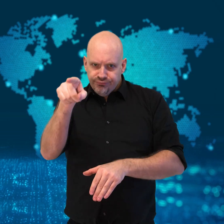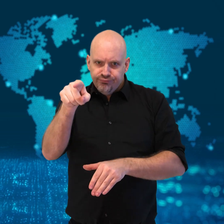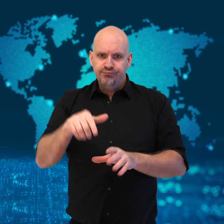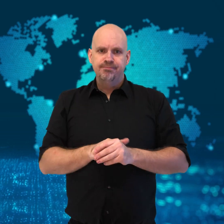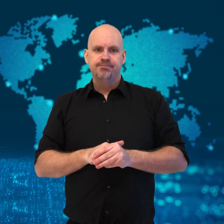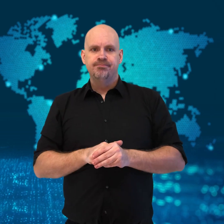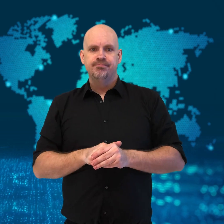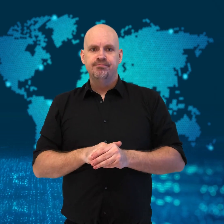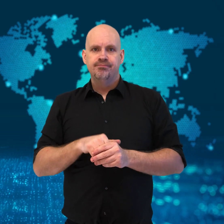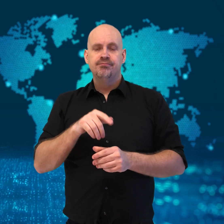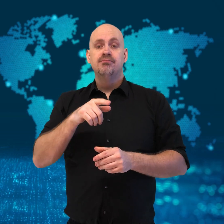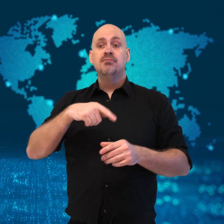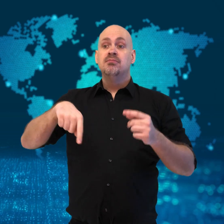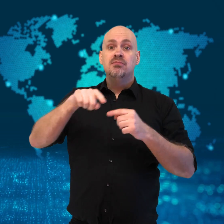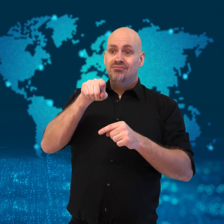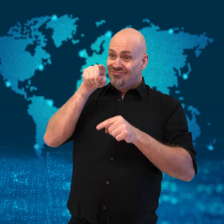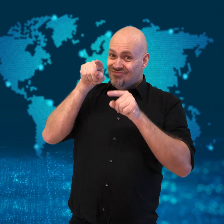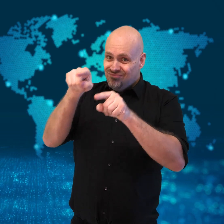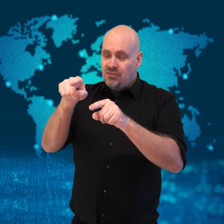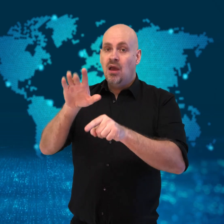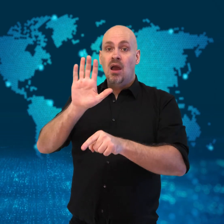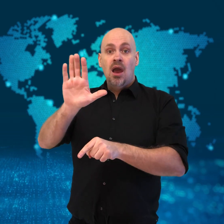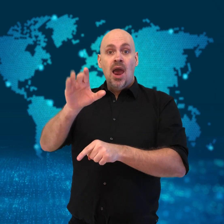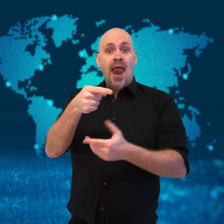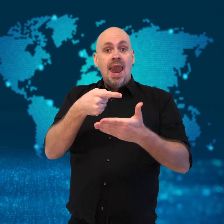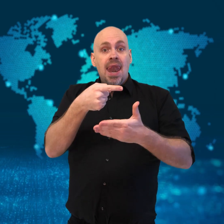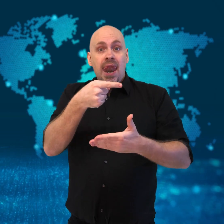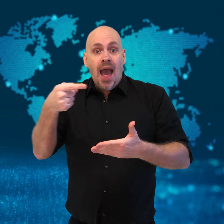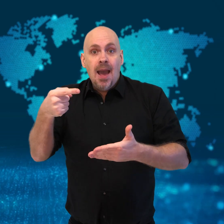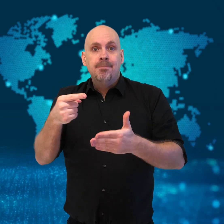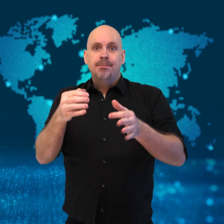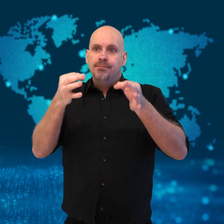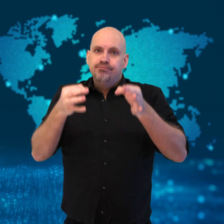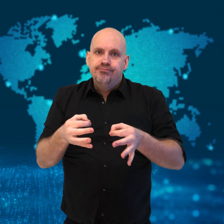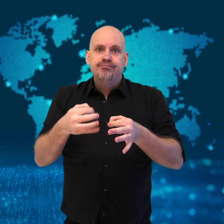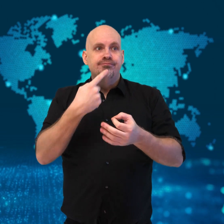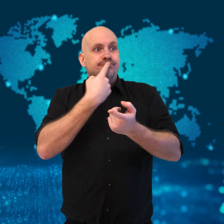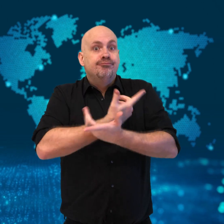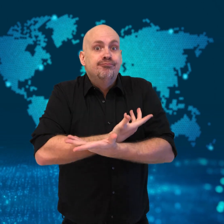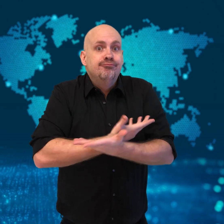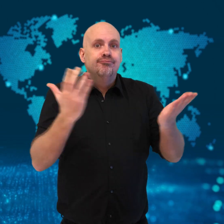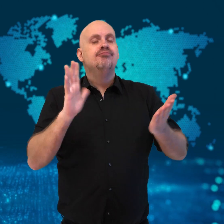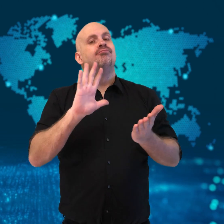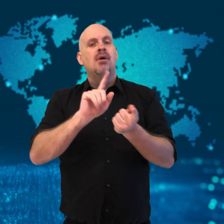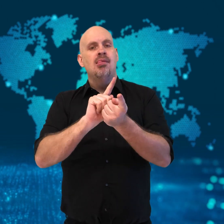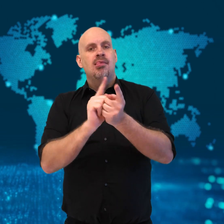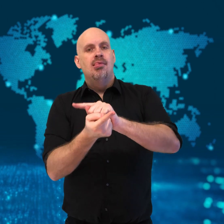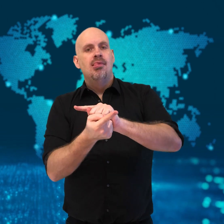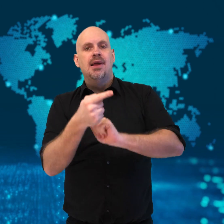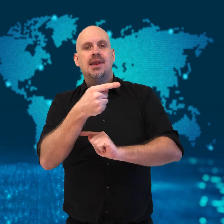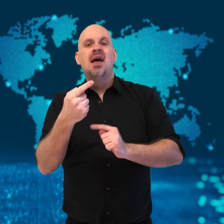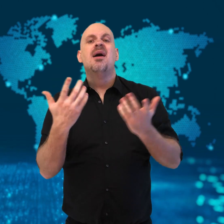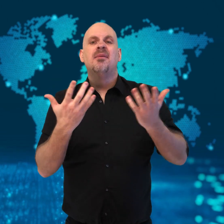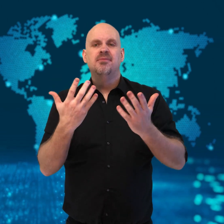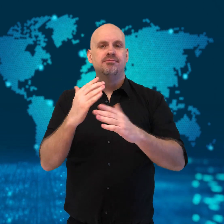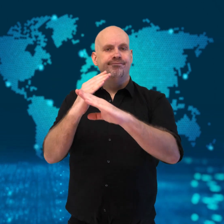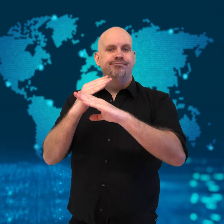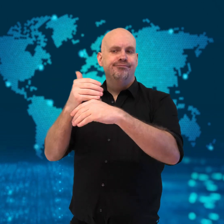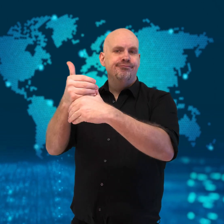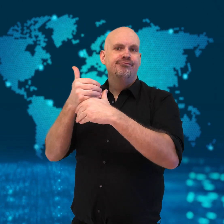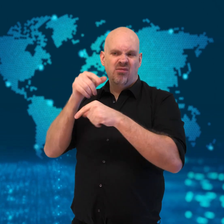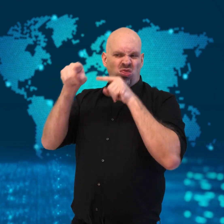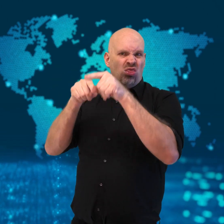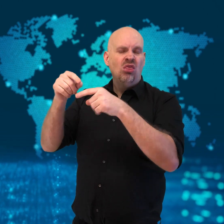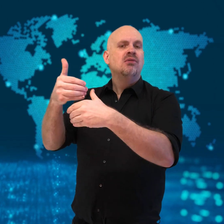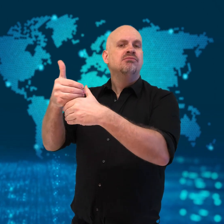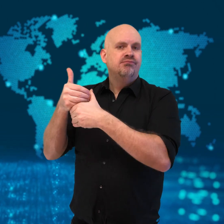Officials have withheld her real name because of safety and security concerns.